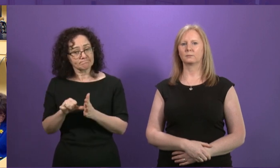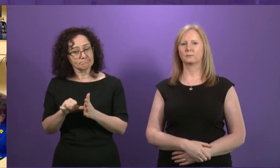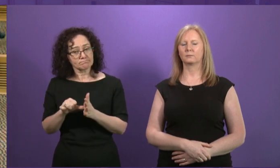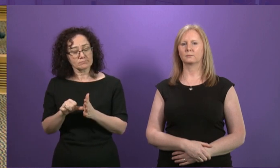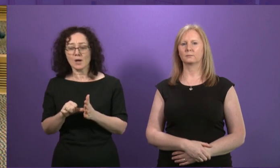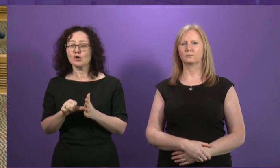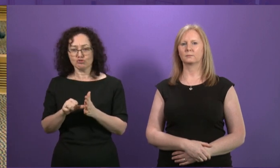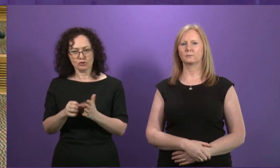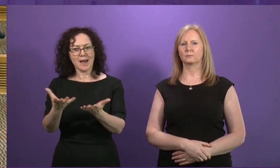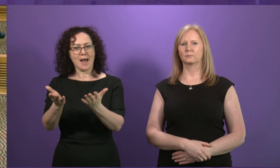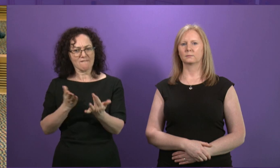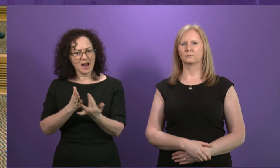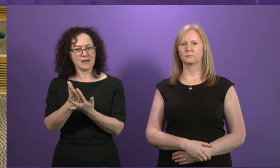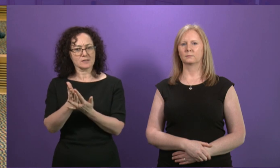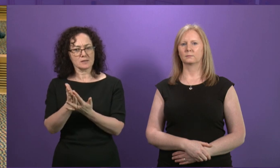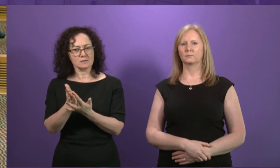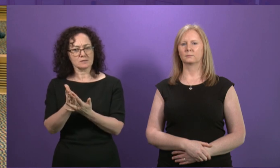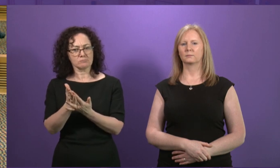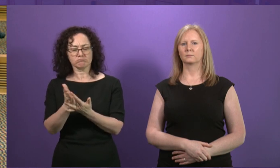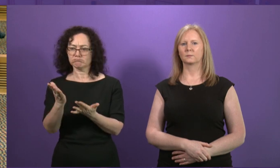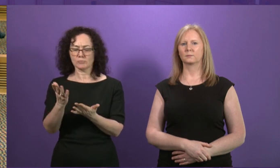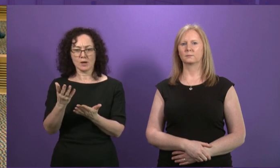with individual prescribing decisions, of course, being made by clinicians,